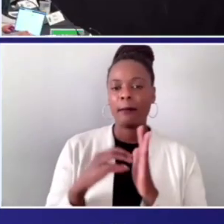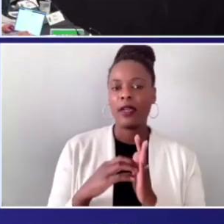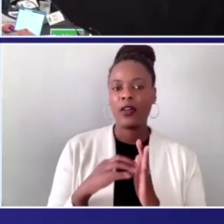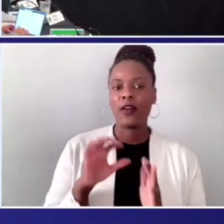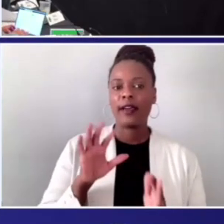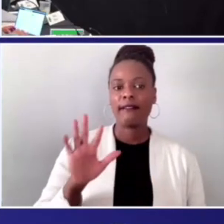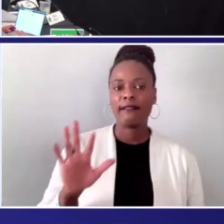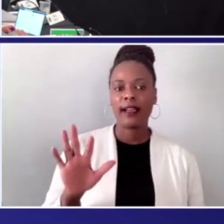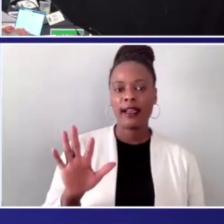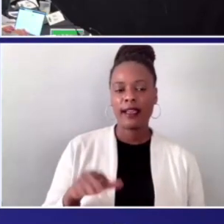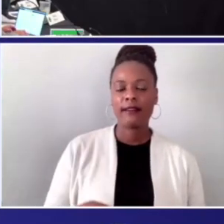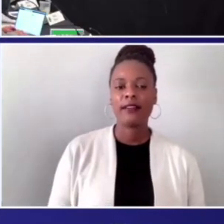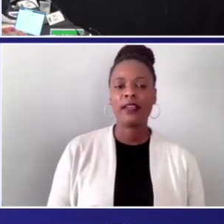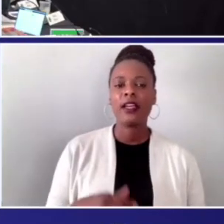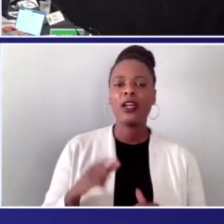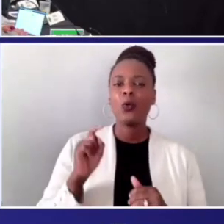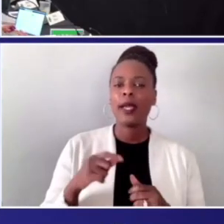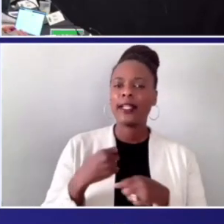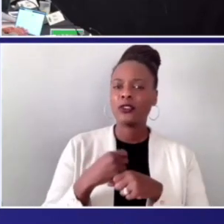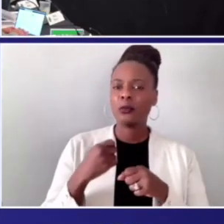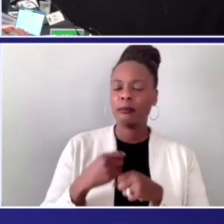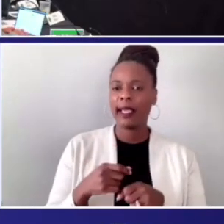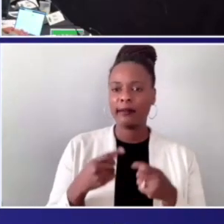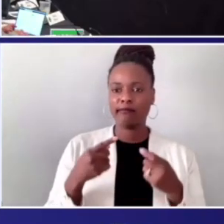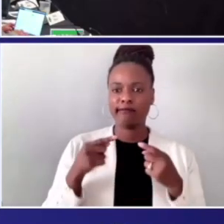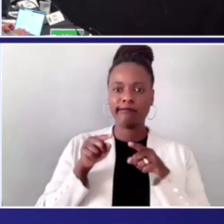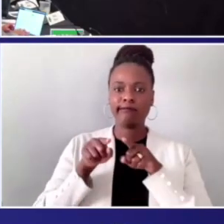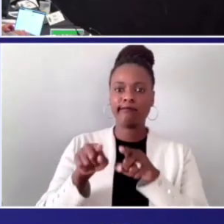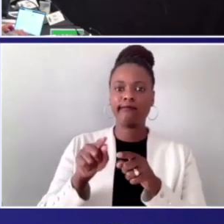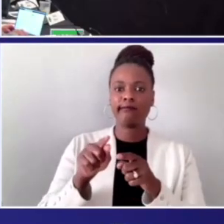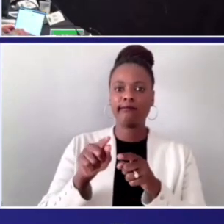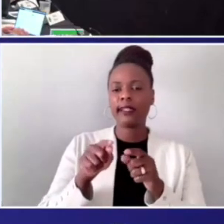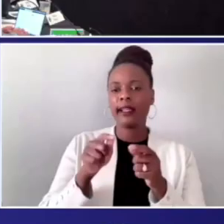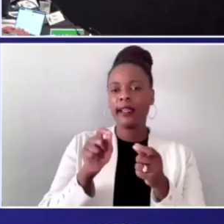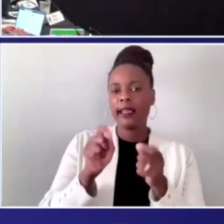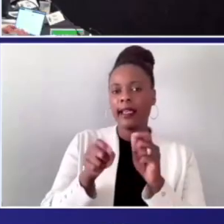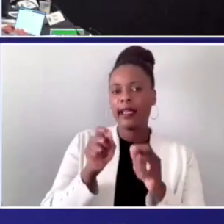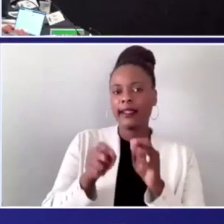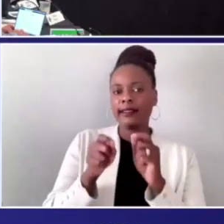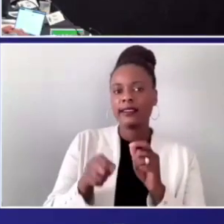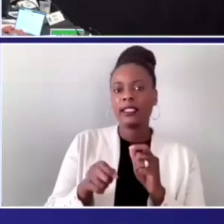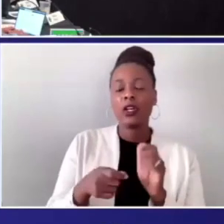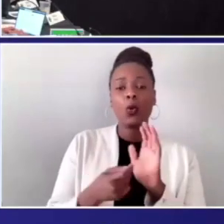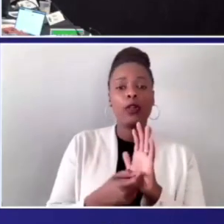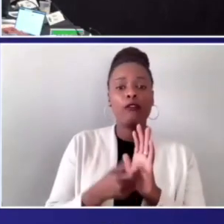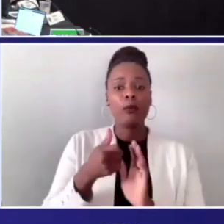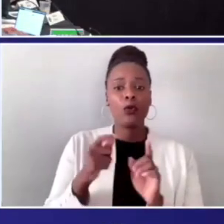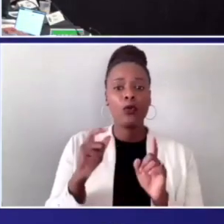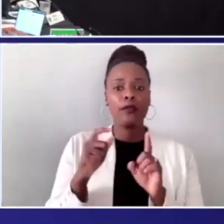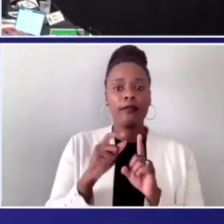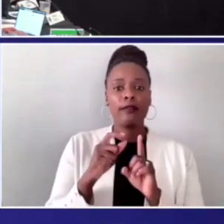We had to make corresponding edits, conforming edits where we removed the term partial financial hardship,